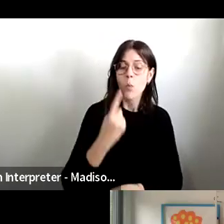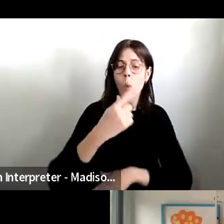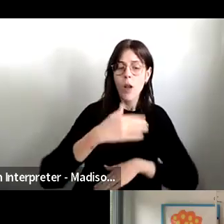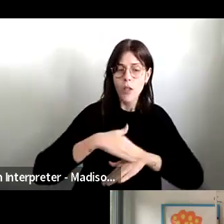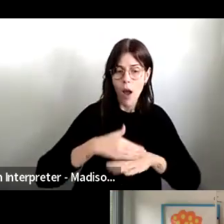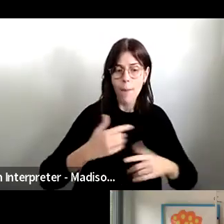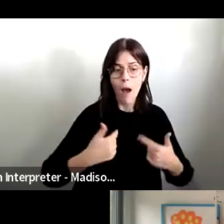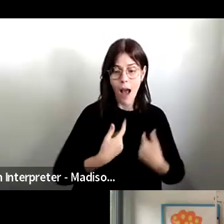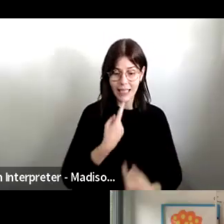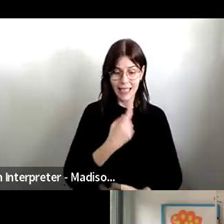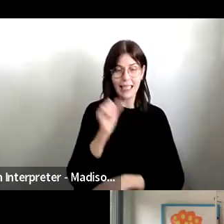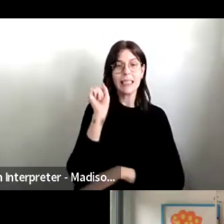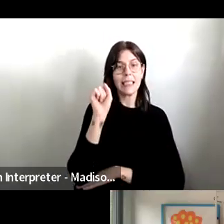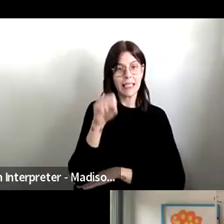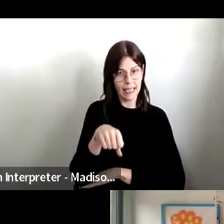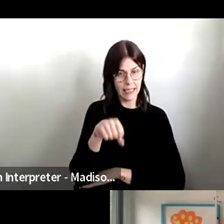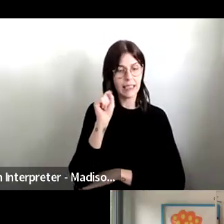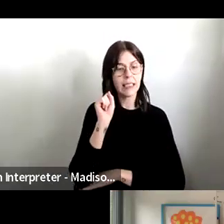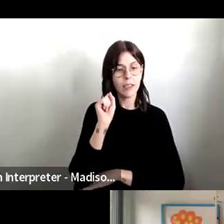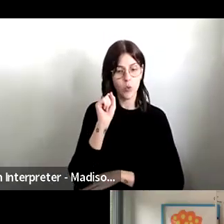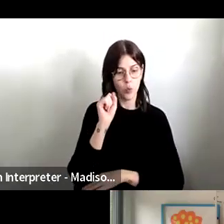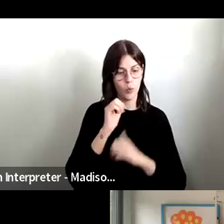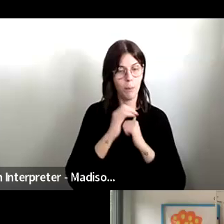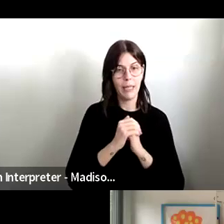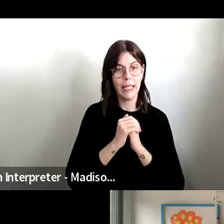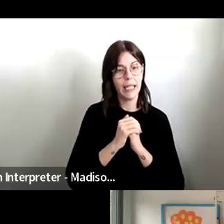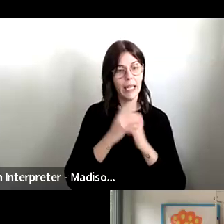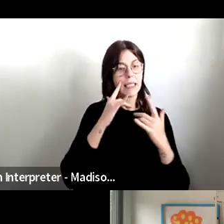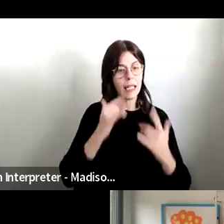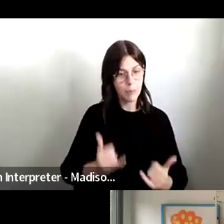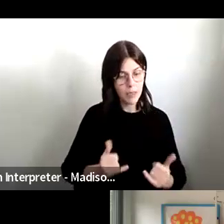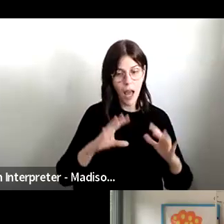said yes to a peer assessment and then life got in the way, work got in the way,